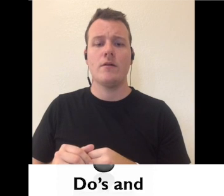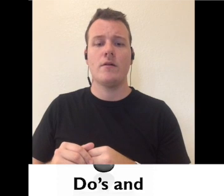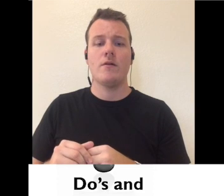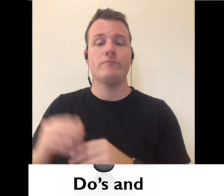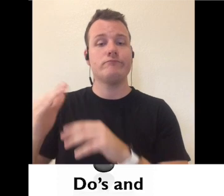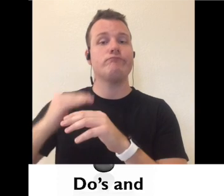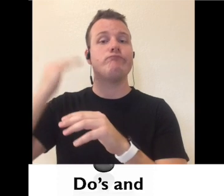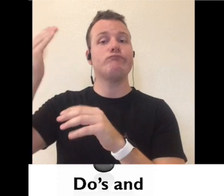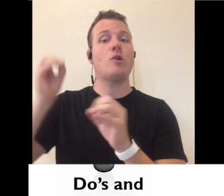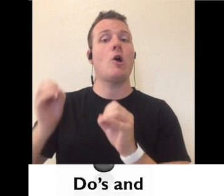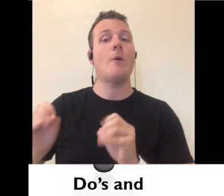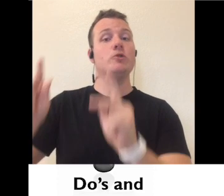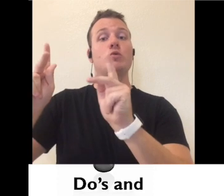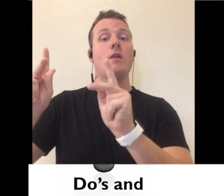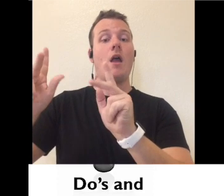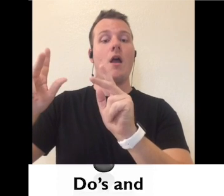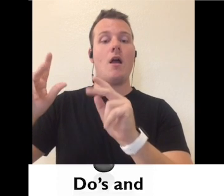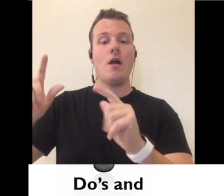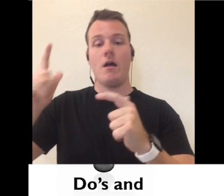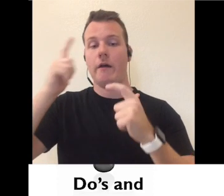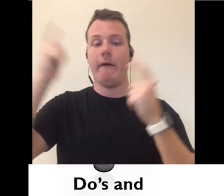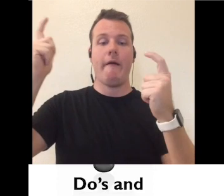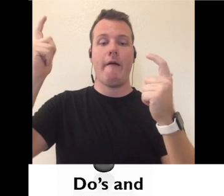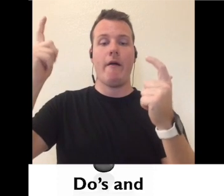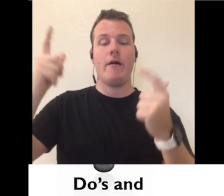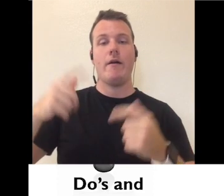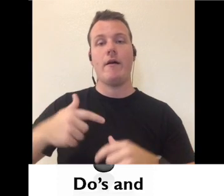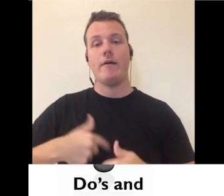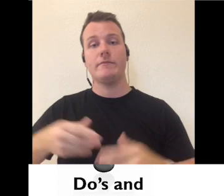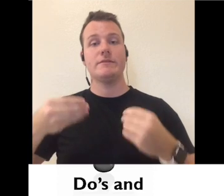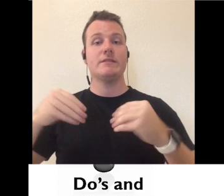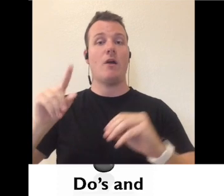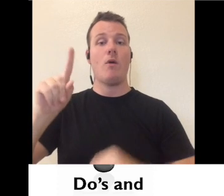goals. I'm not- I'm gonna sell a hundred hearing aids in the first three months.